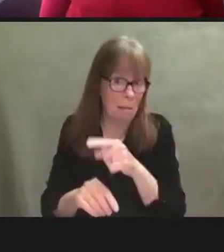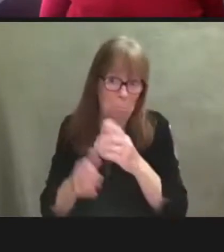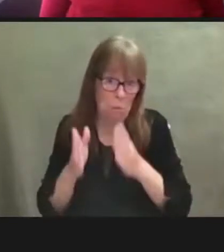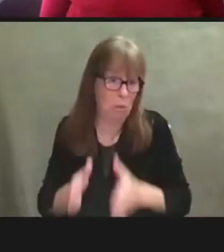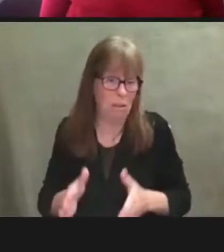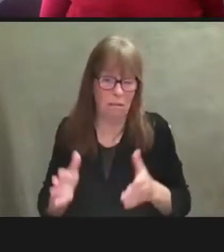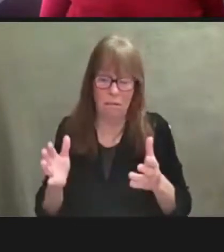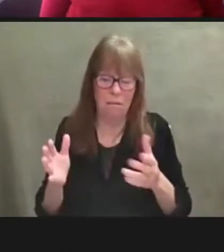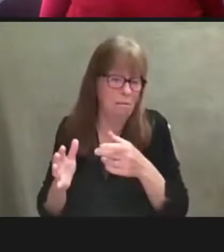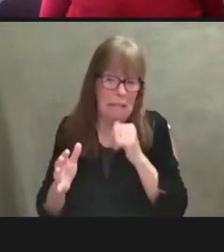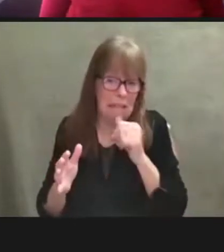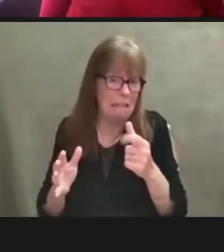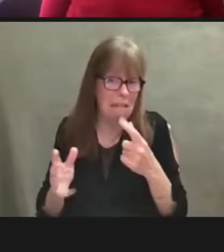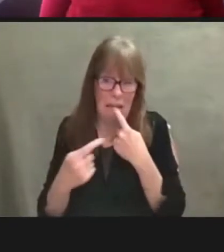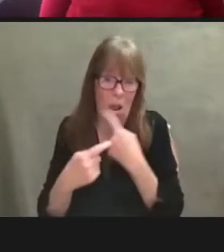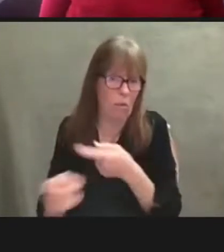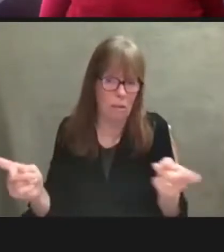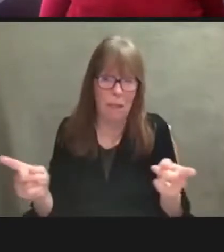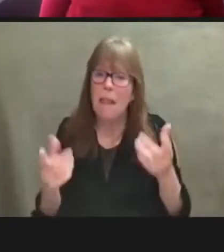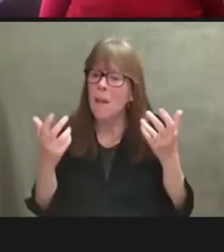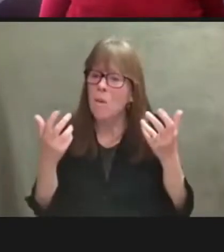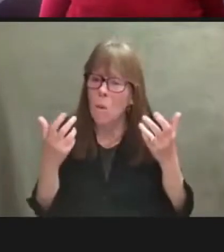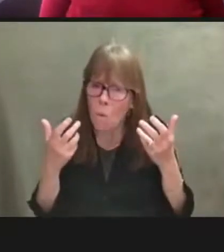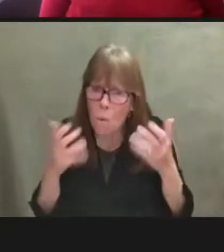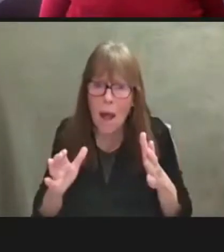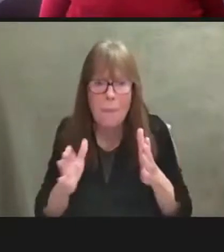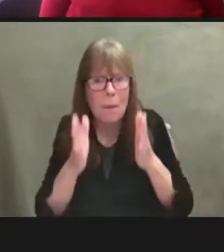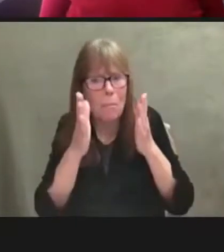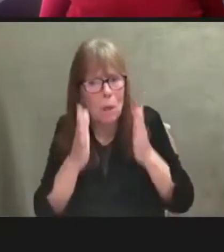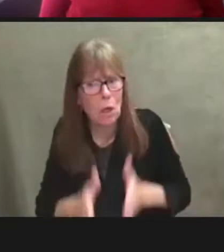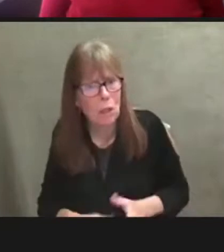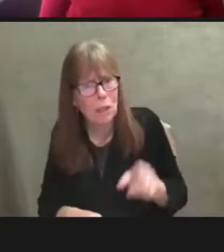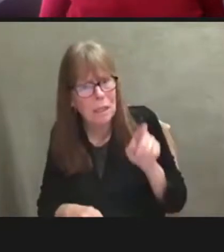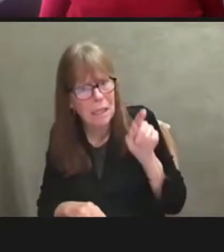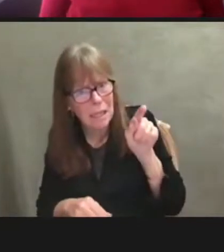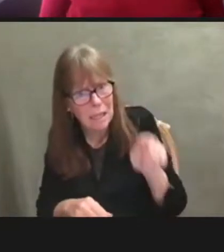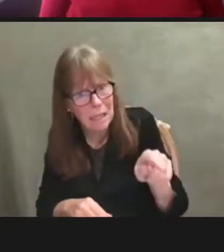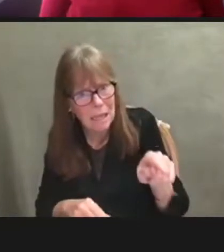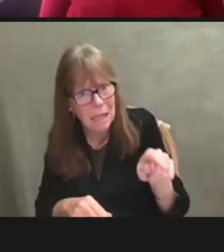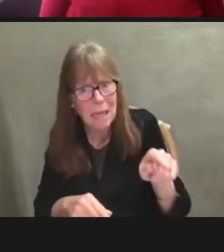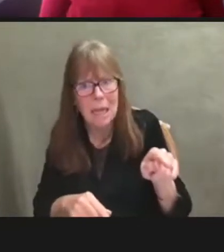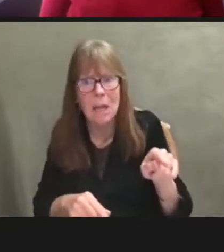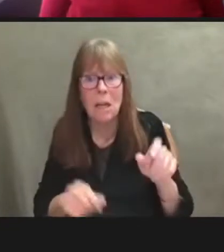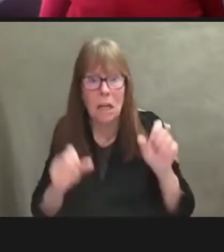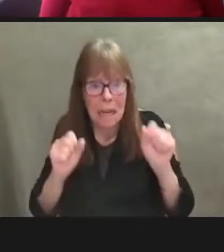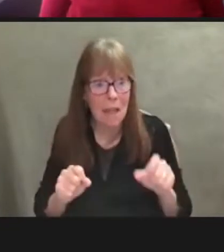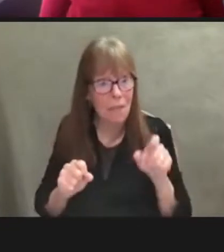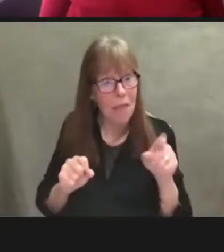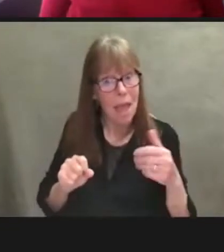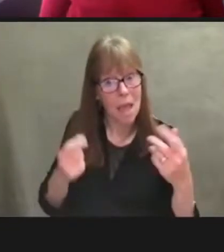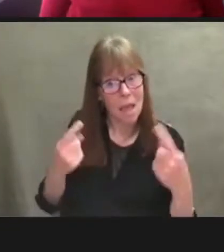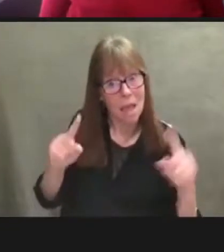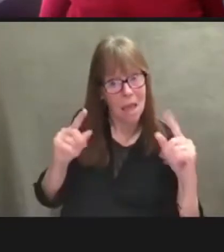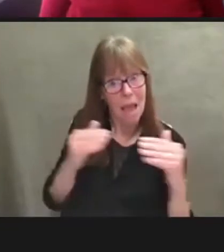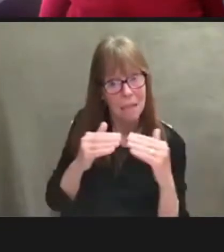Because she doesn’t want her patient to assume they will have an outcome as good as hers.